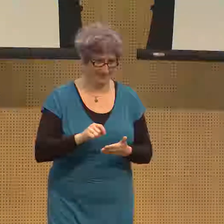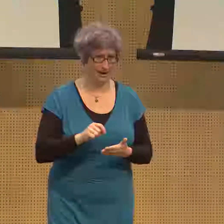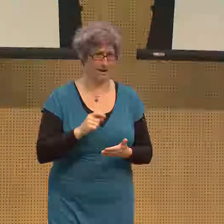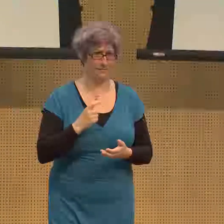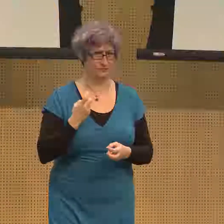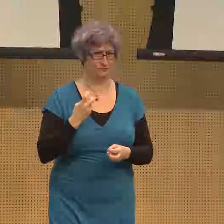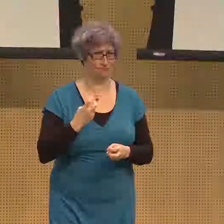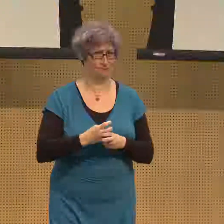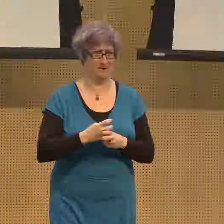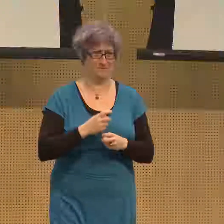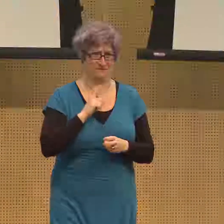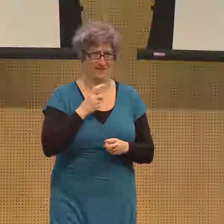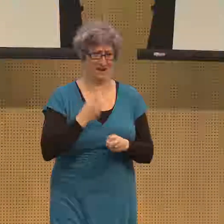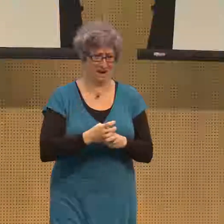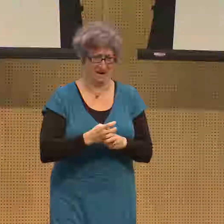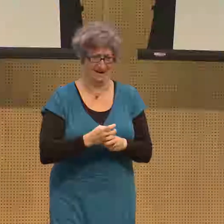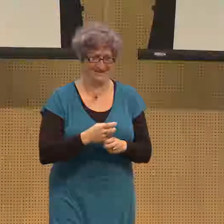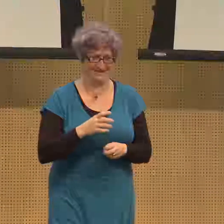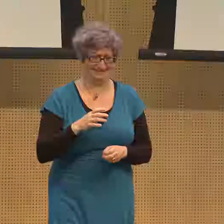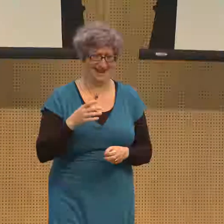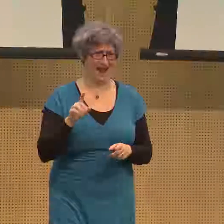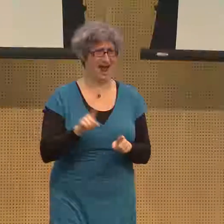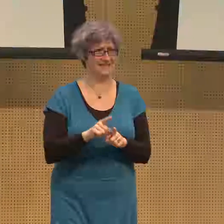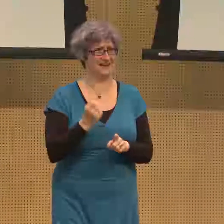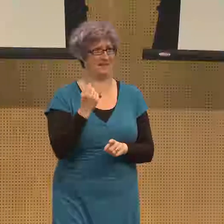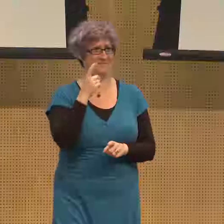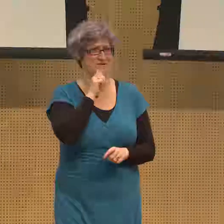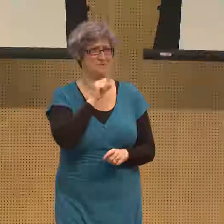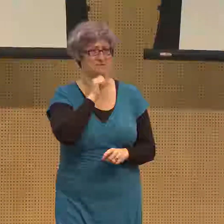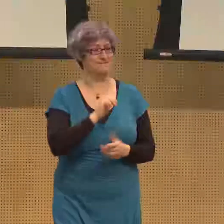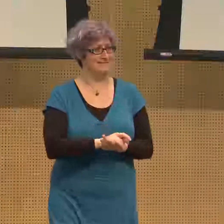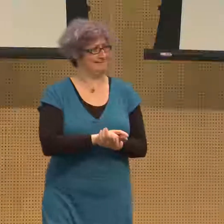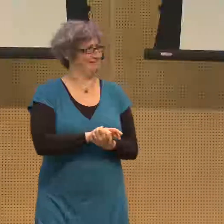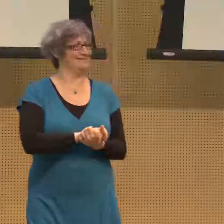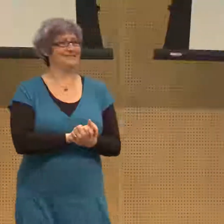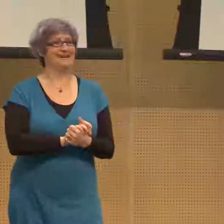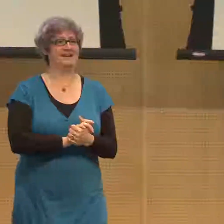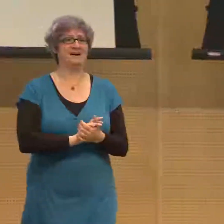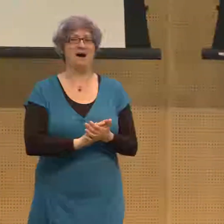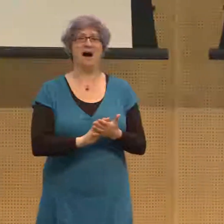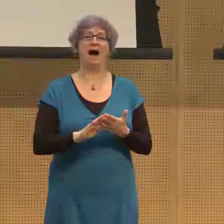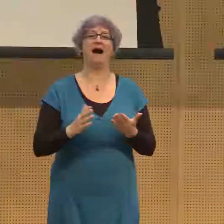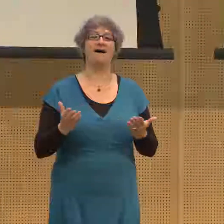So I sat, volunteered, took the SAT. It was very hard. I mean, I was 11 years old.